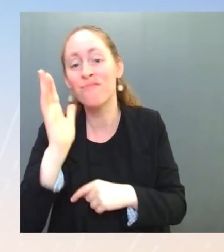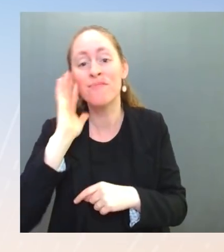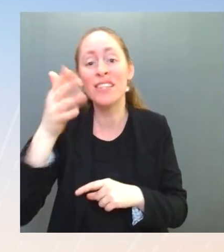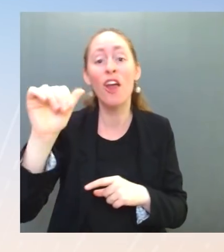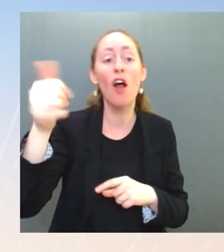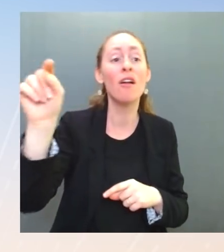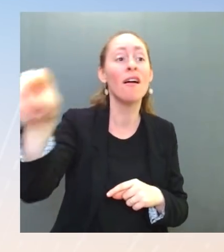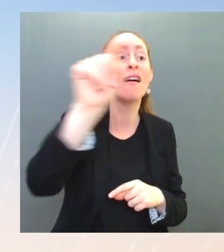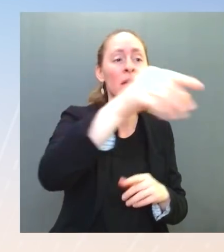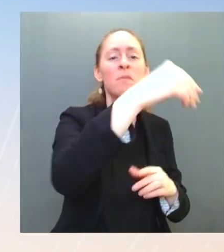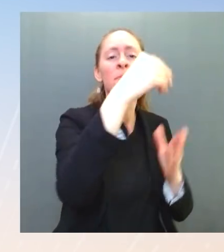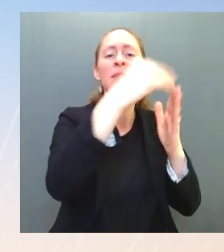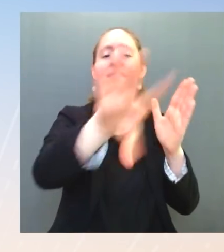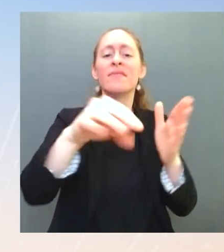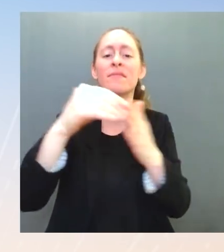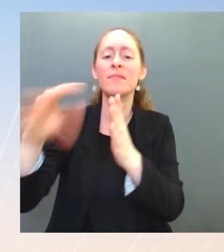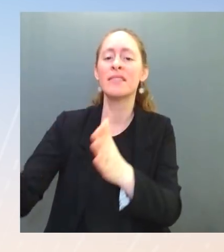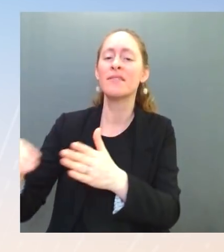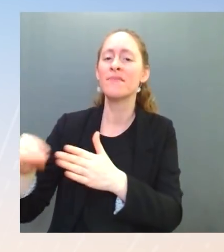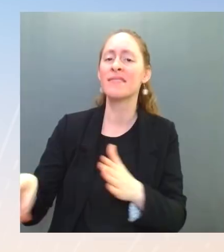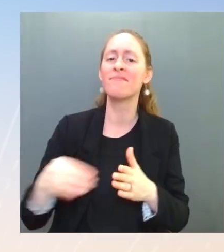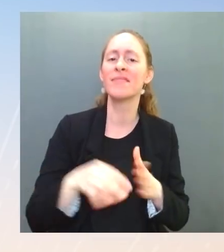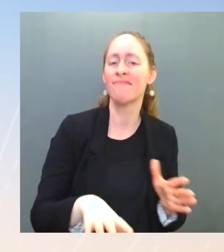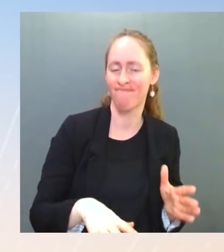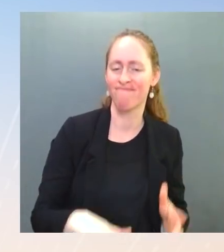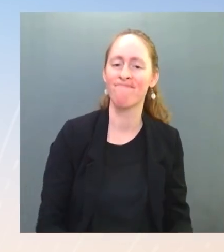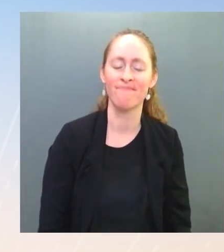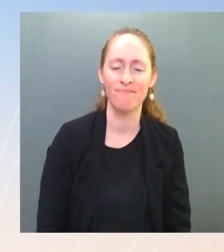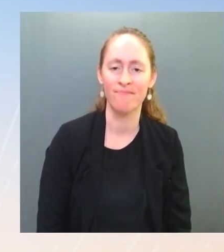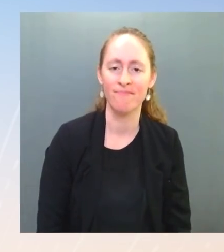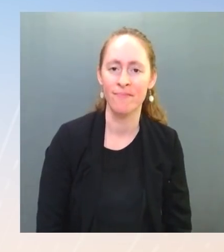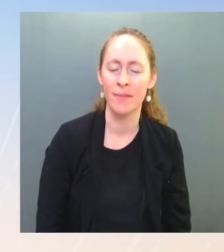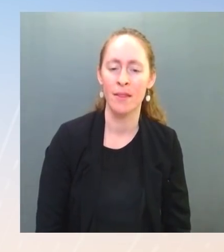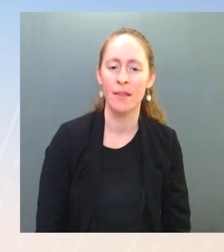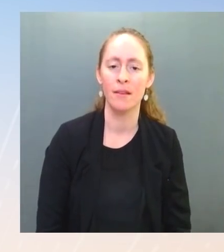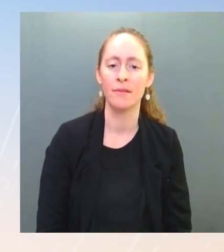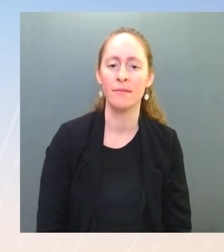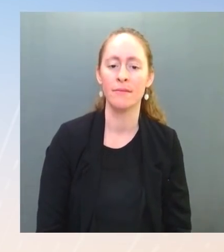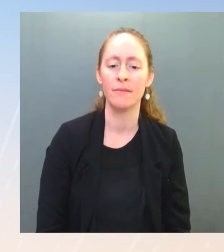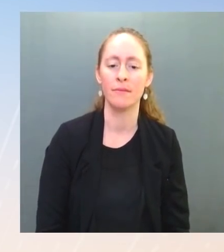And in March, again to give you a point of comparison, the average cost of a barrel of oil was around $110.